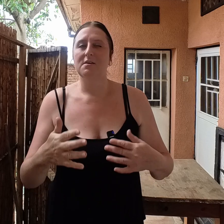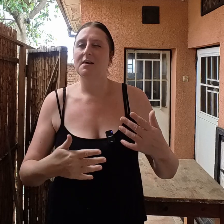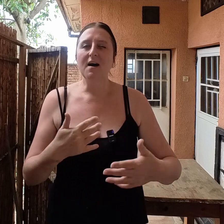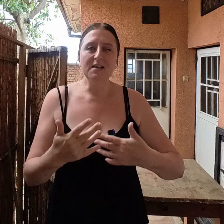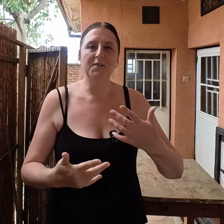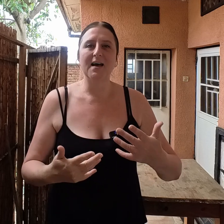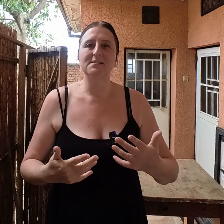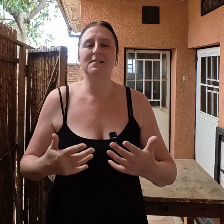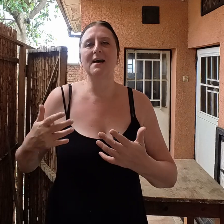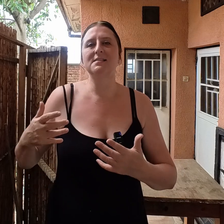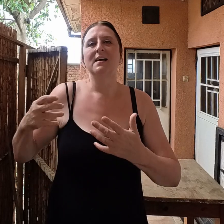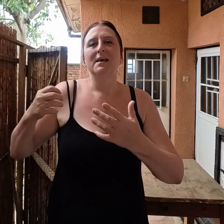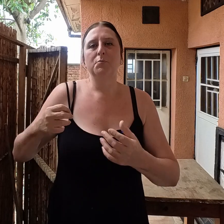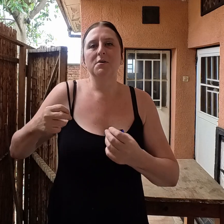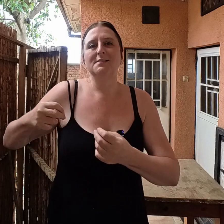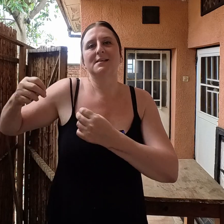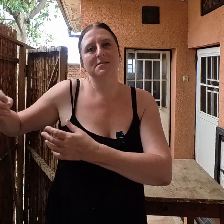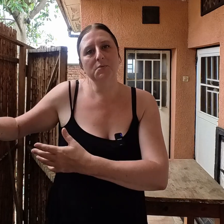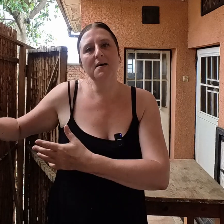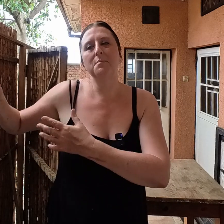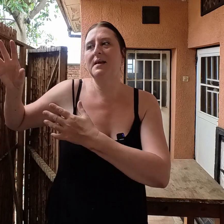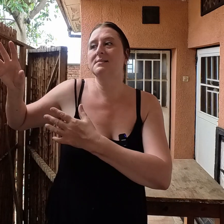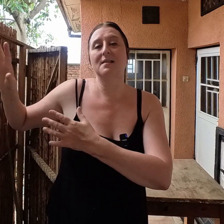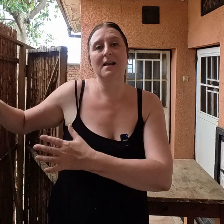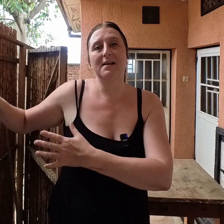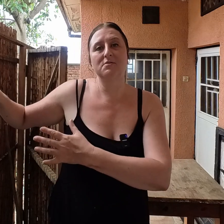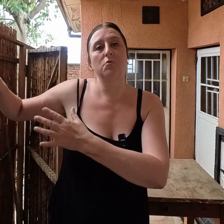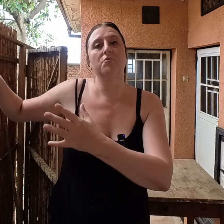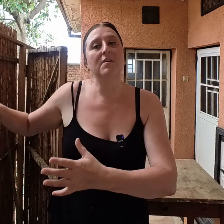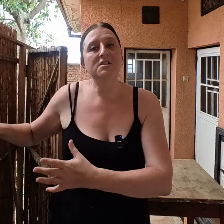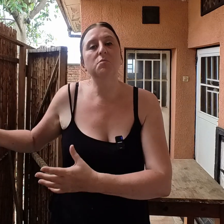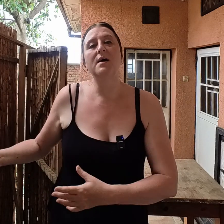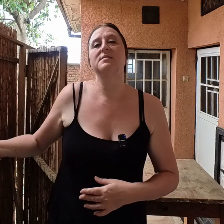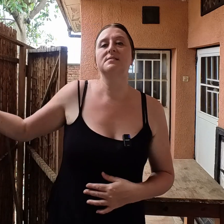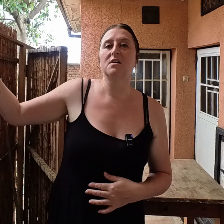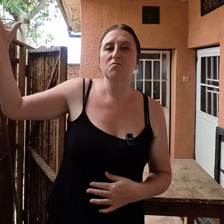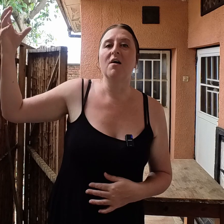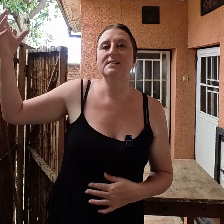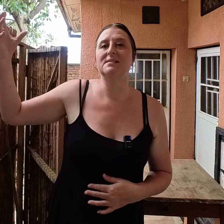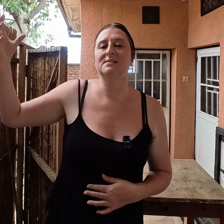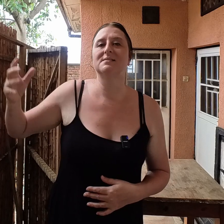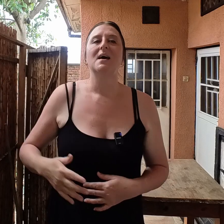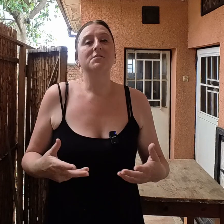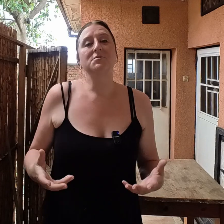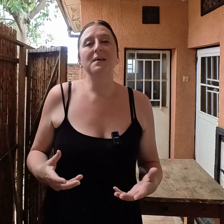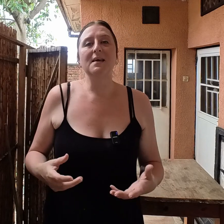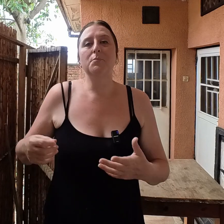So, you can kind of guess that iburasirazuba means, 'the land or the region where the sun rises.' To me,